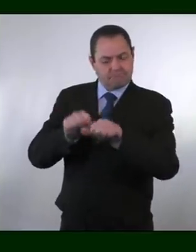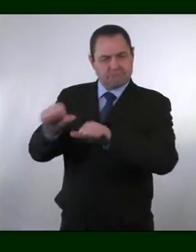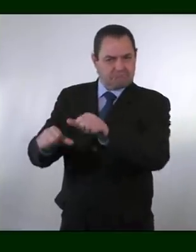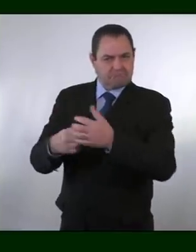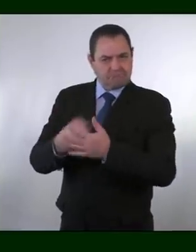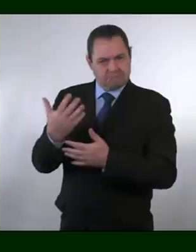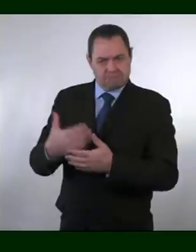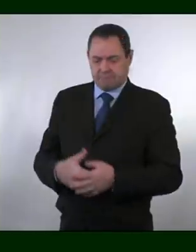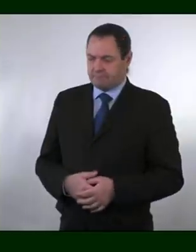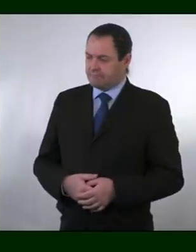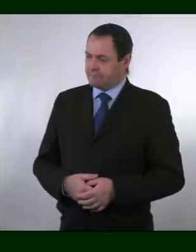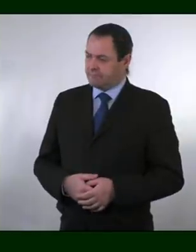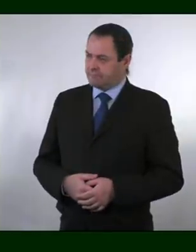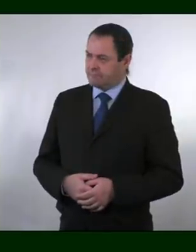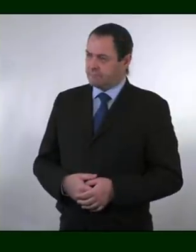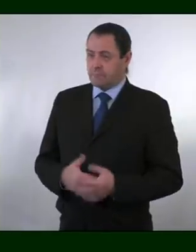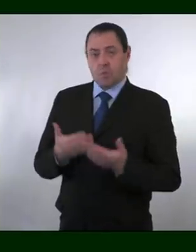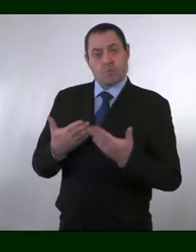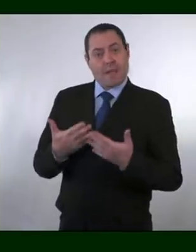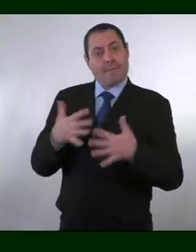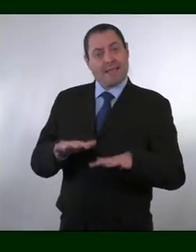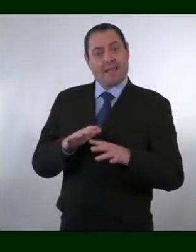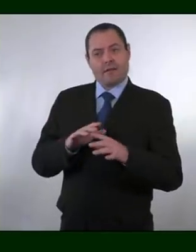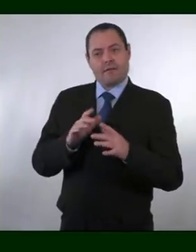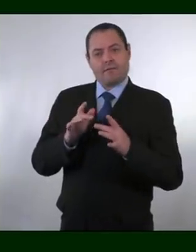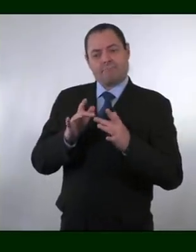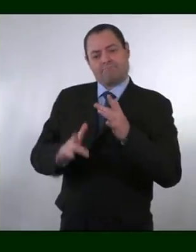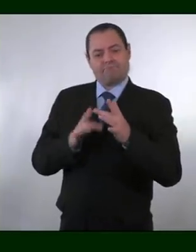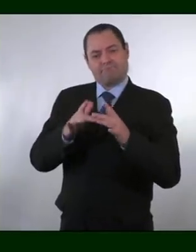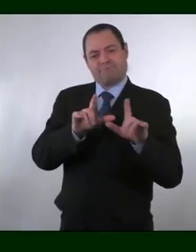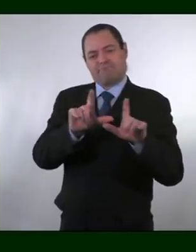This morning, I had virtual meetings with ministerial colleagues and others.